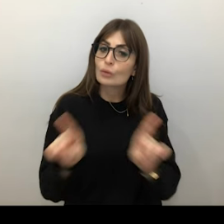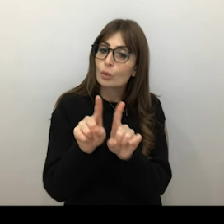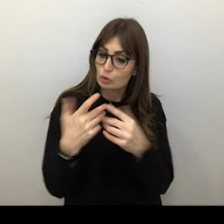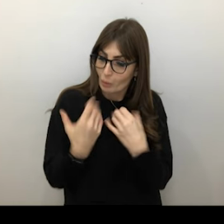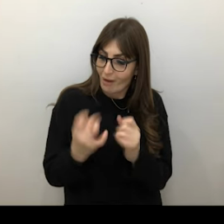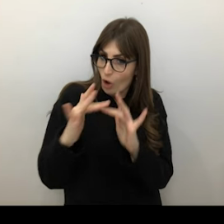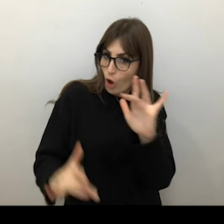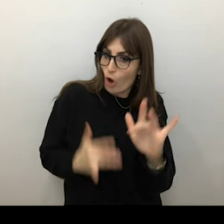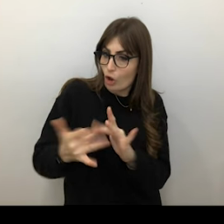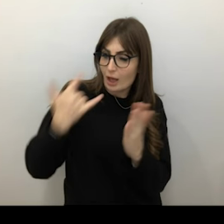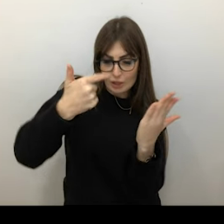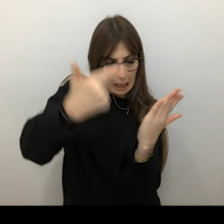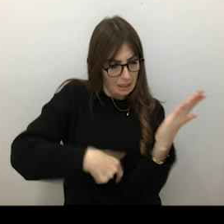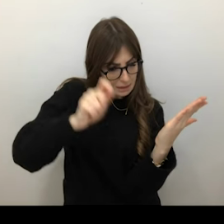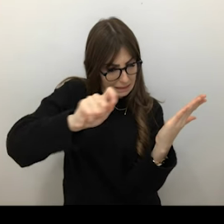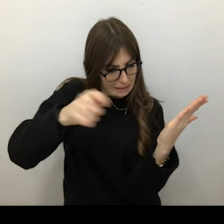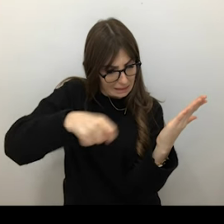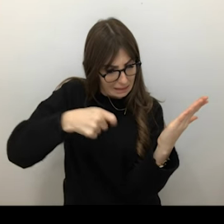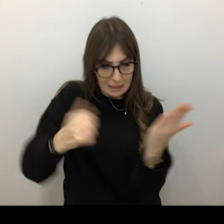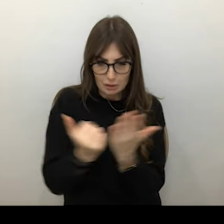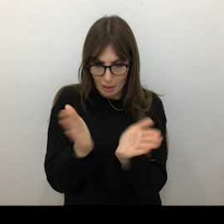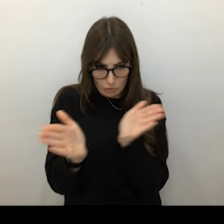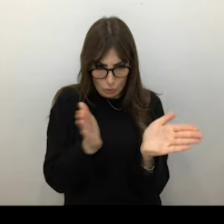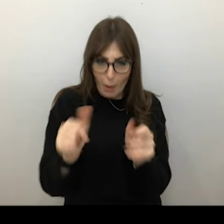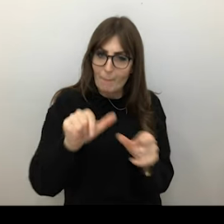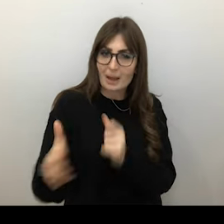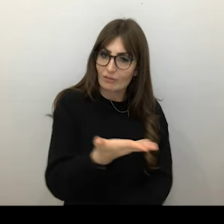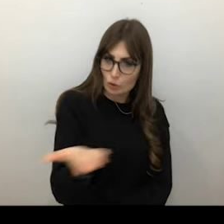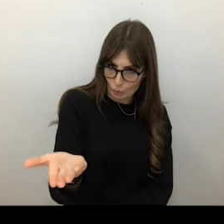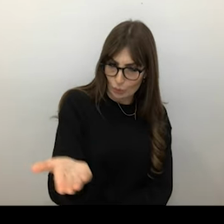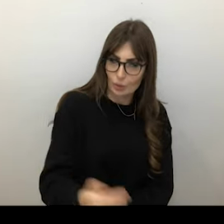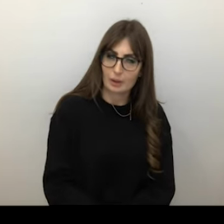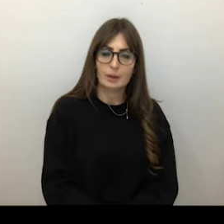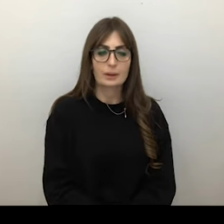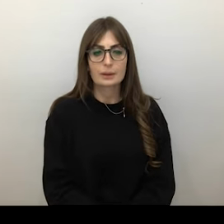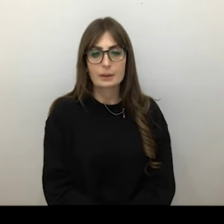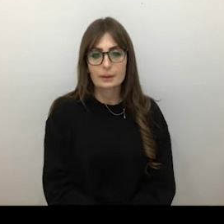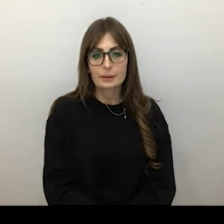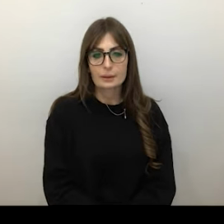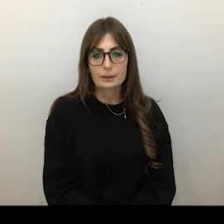We also have an online checklist to help you work out which stream is most appropriate for your project.